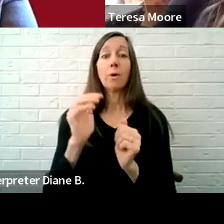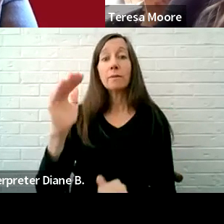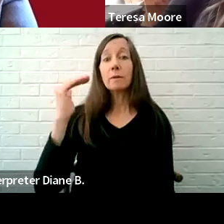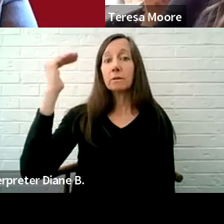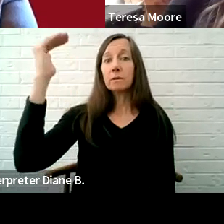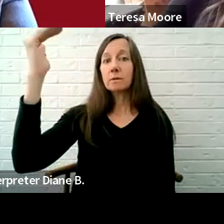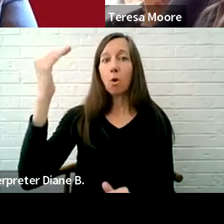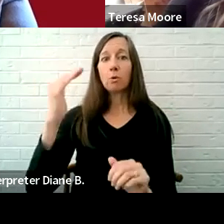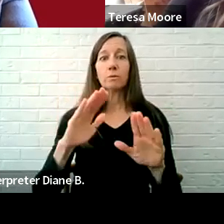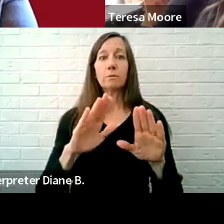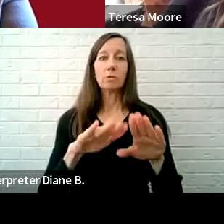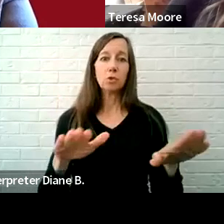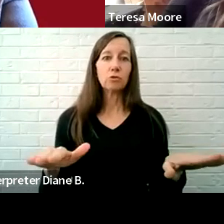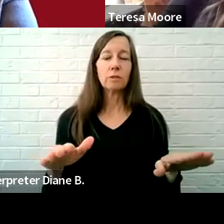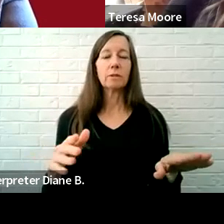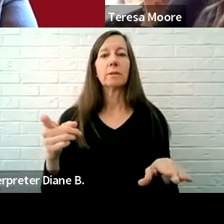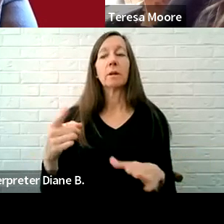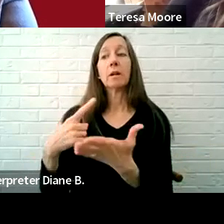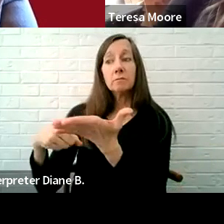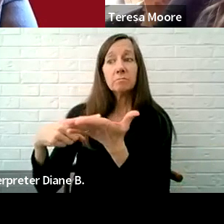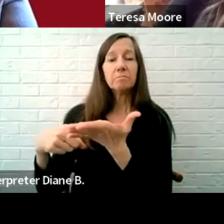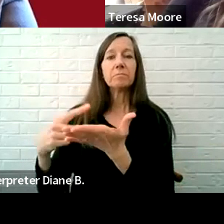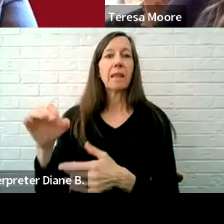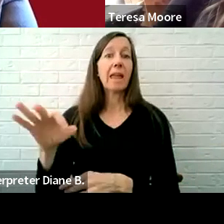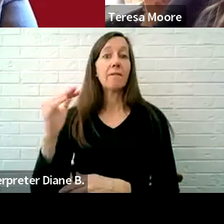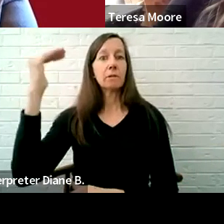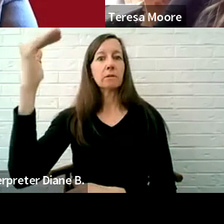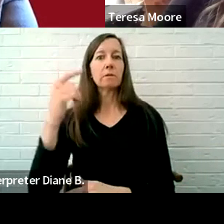child that is asking, why do I live in a gated community?